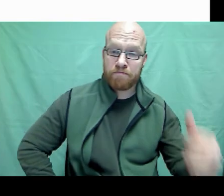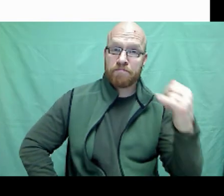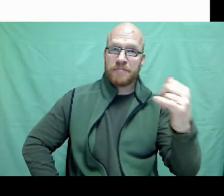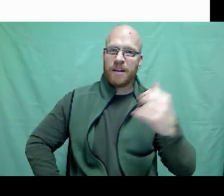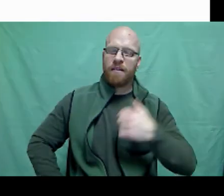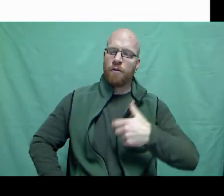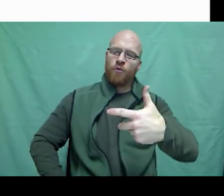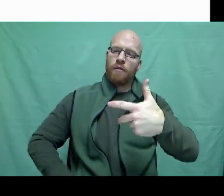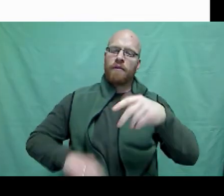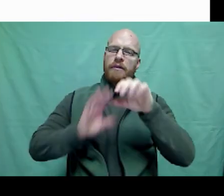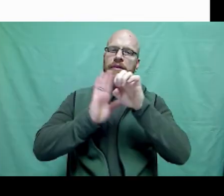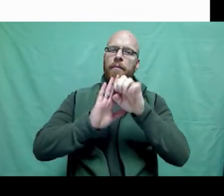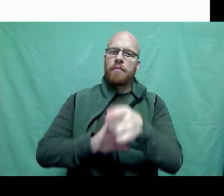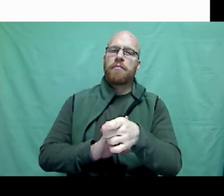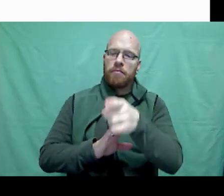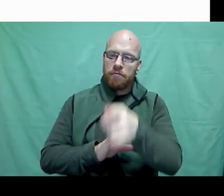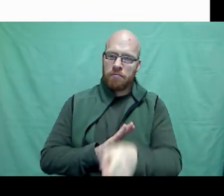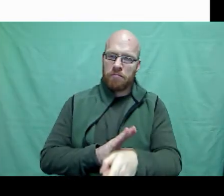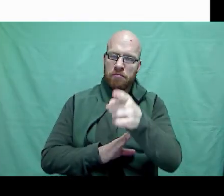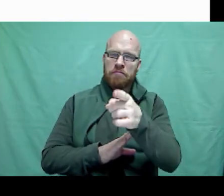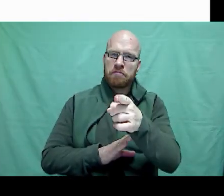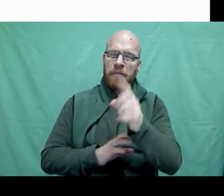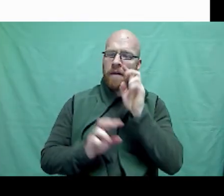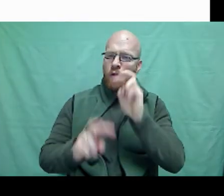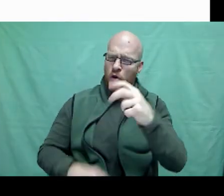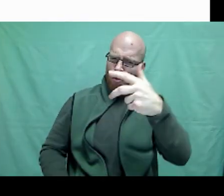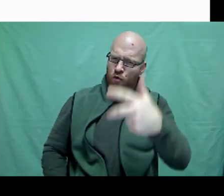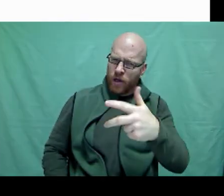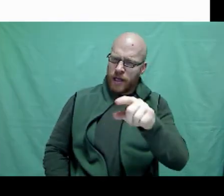Okay. So you have three examples to work on with numerical examples.